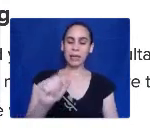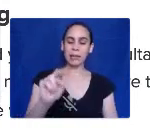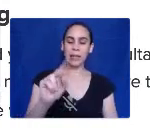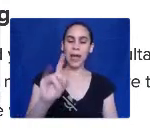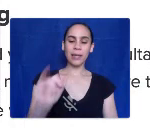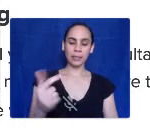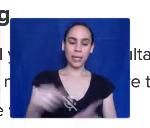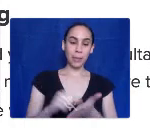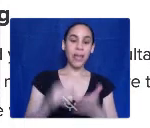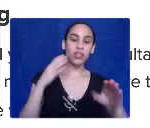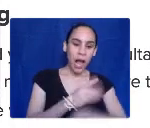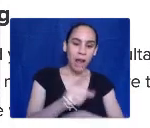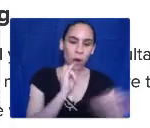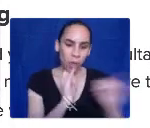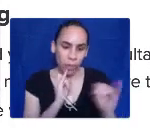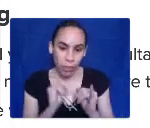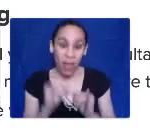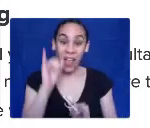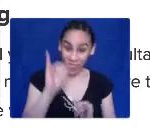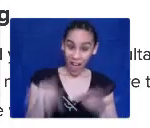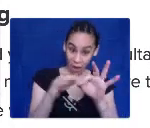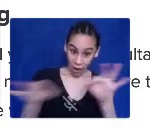if you're telling me that you had an impact on the business you're telling me how long it took